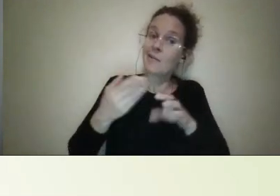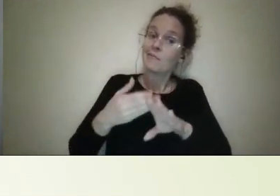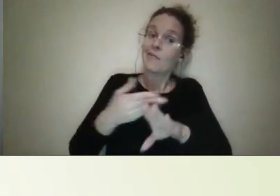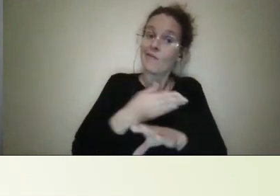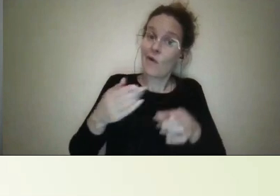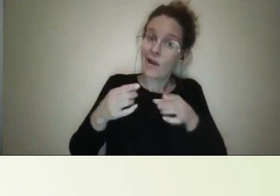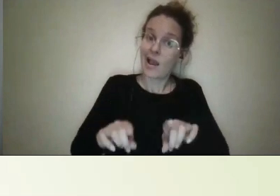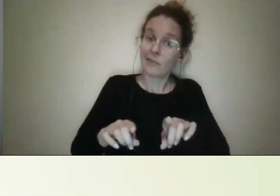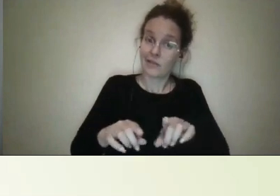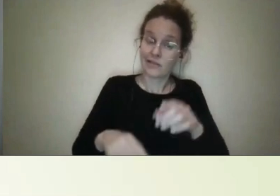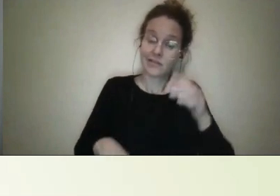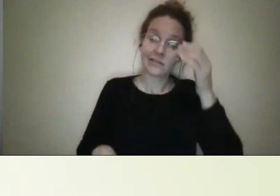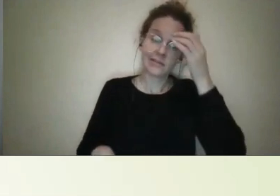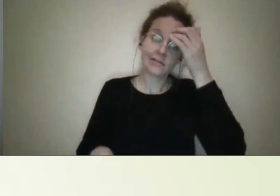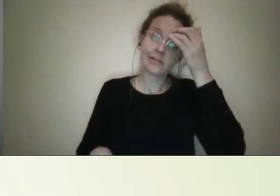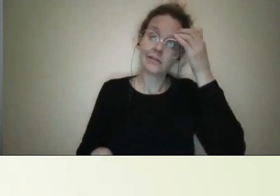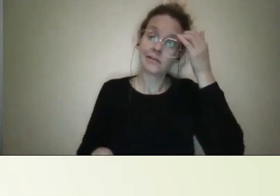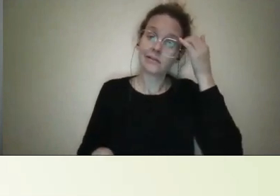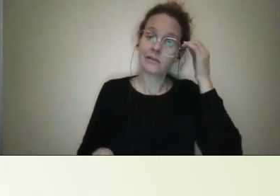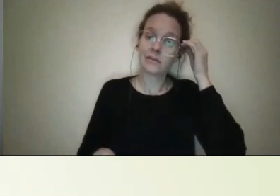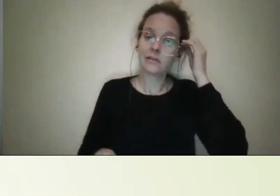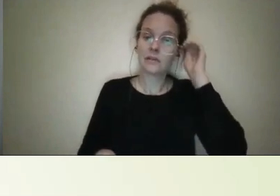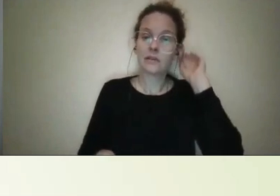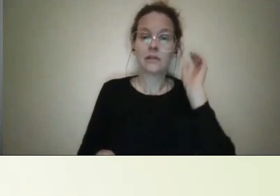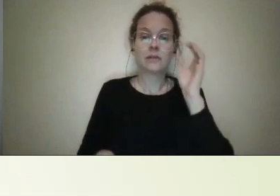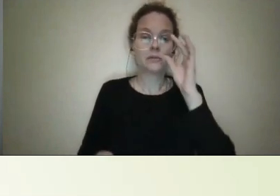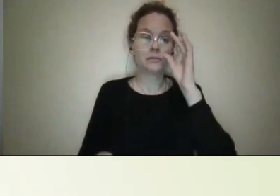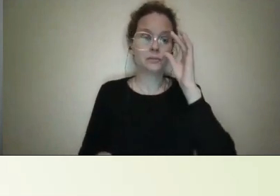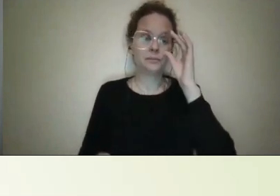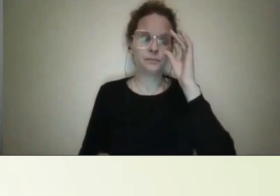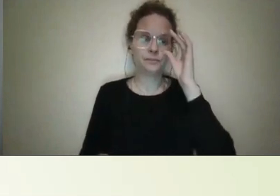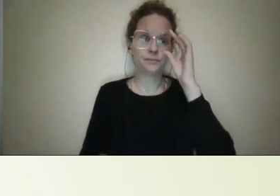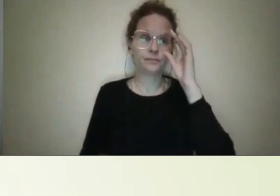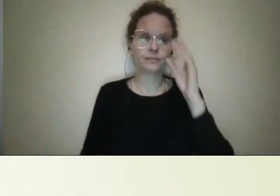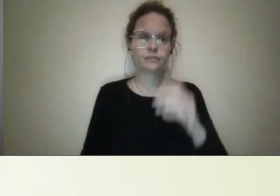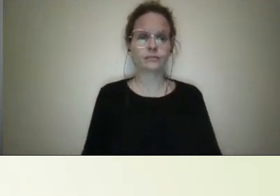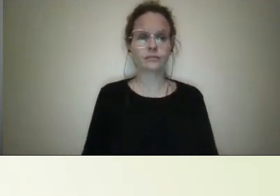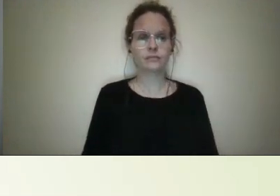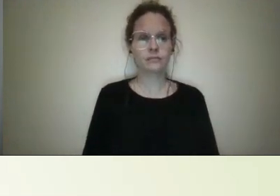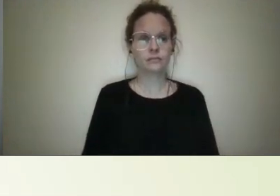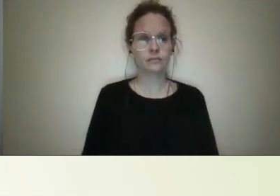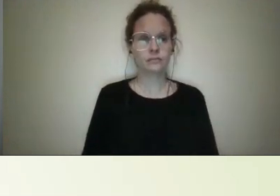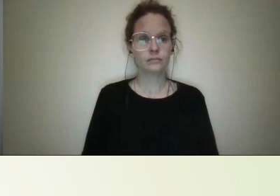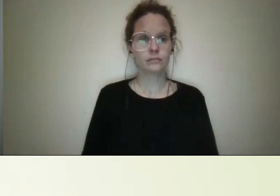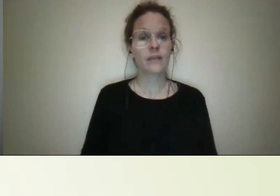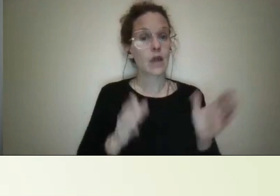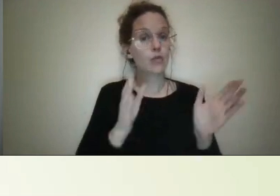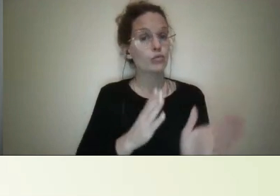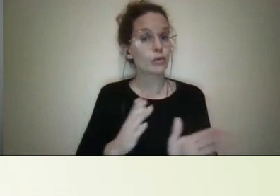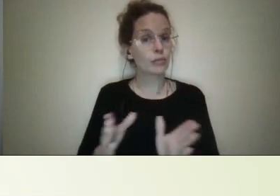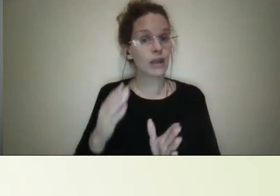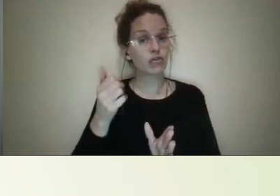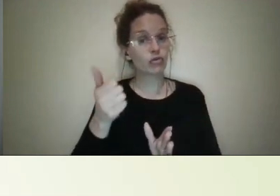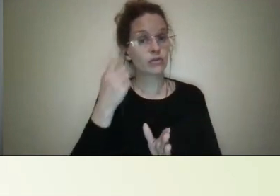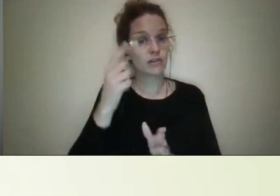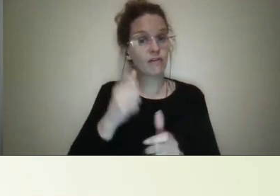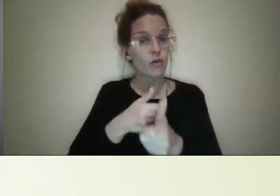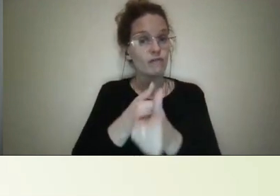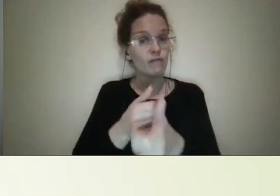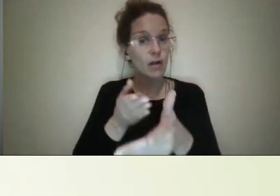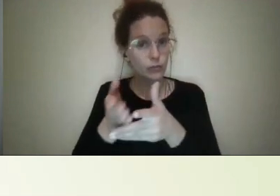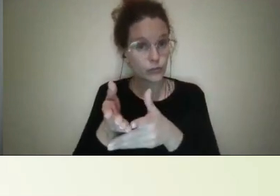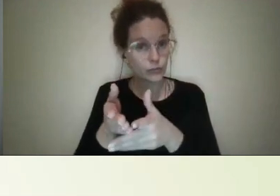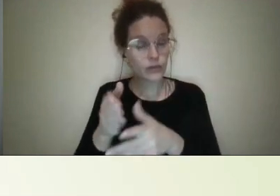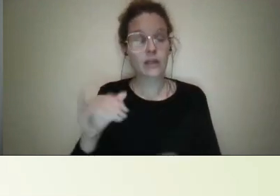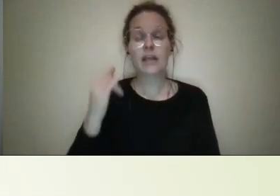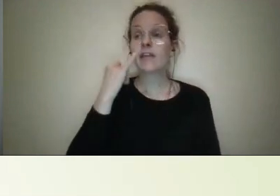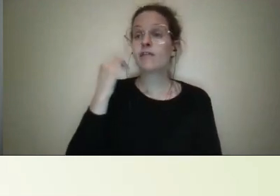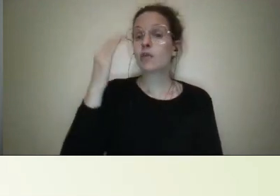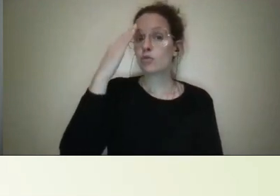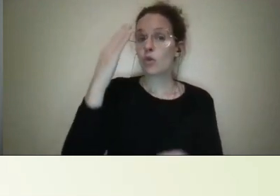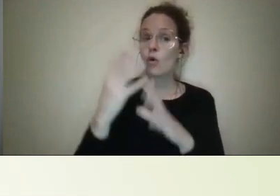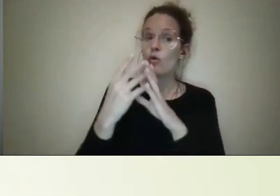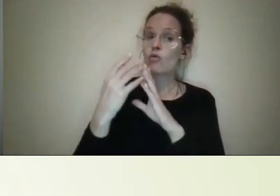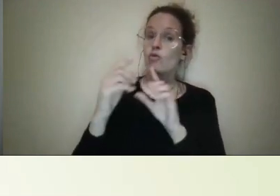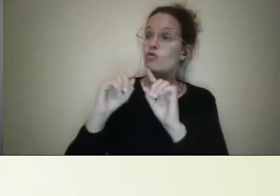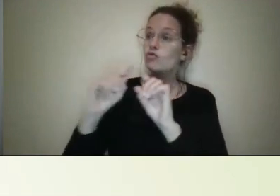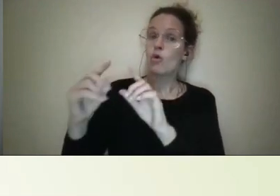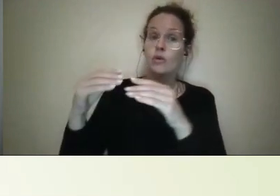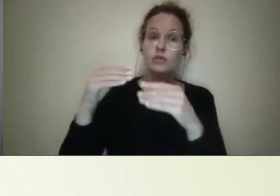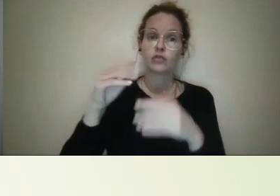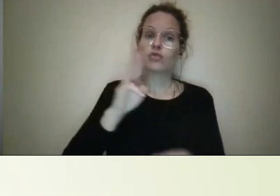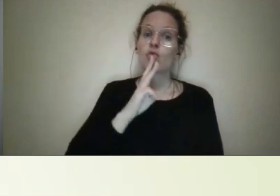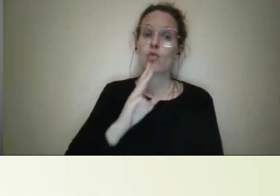yourselves to follow through so if you know going out to the store, Walmart, is too loud,